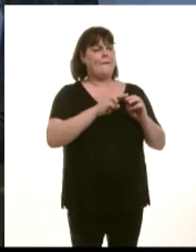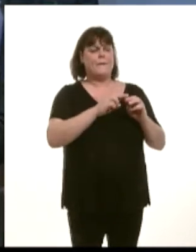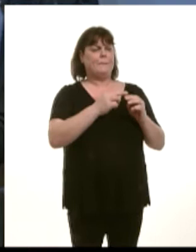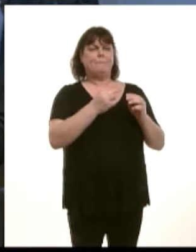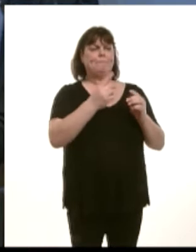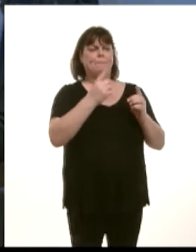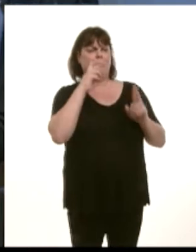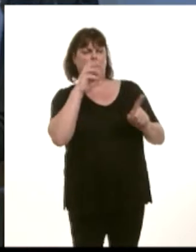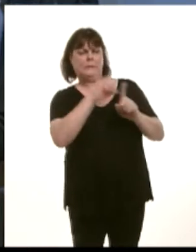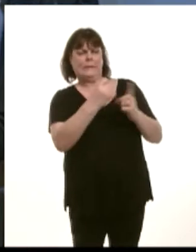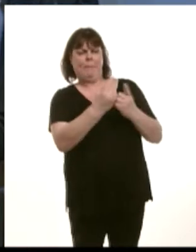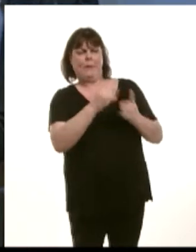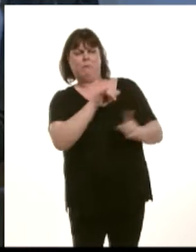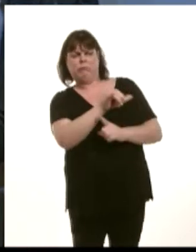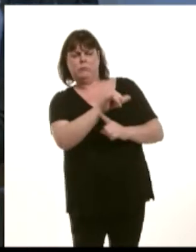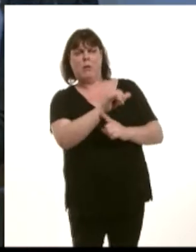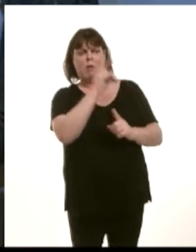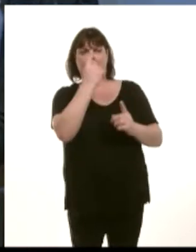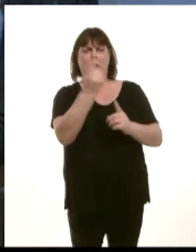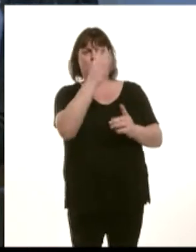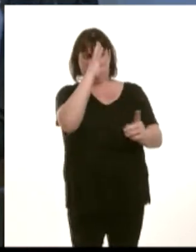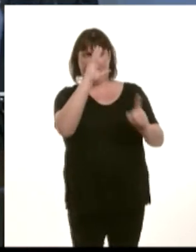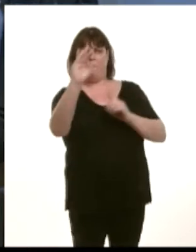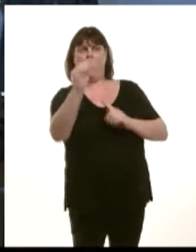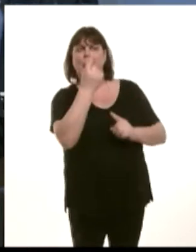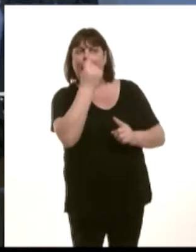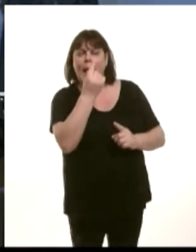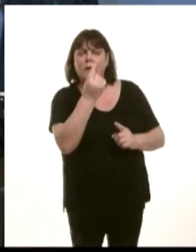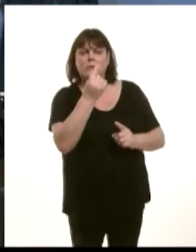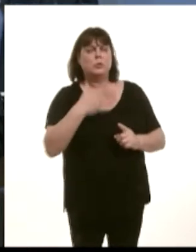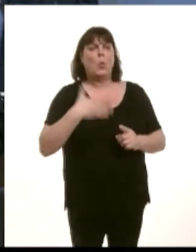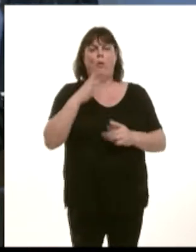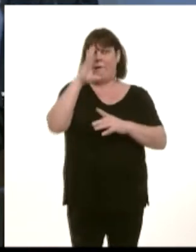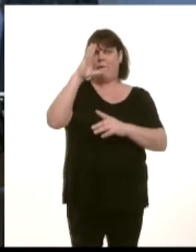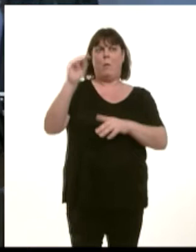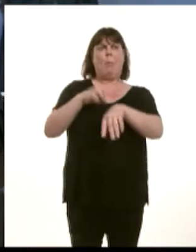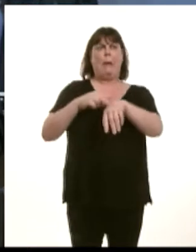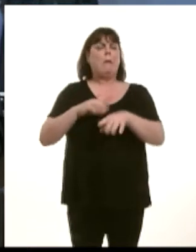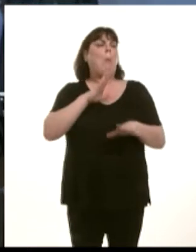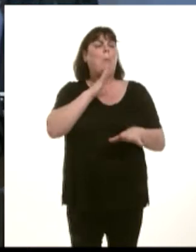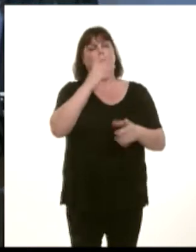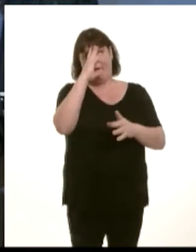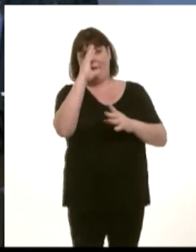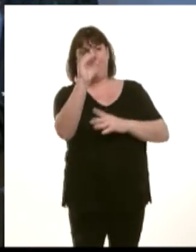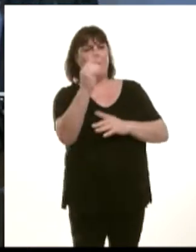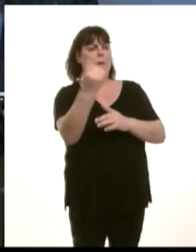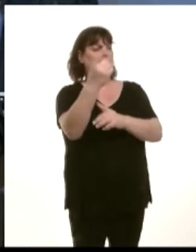that will be in the education system or the community-based volunteers that could identify